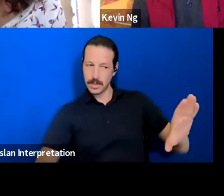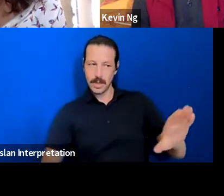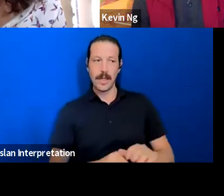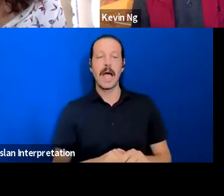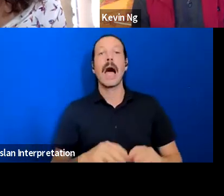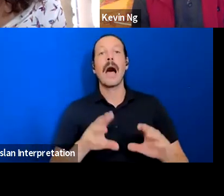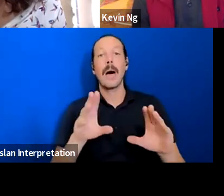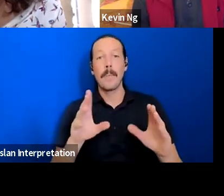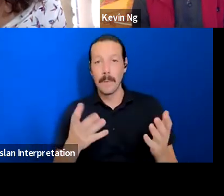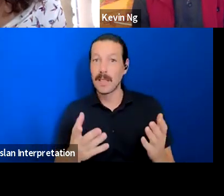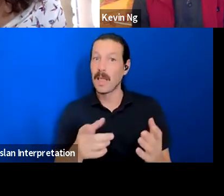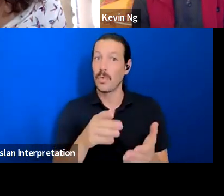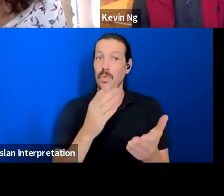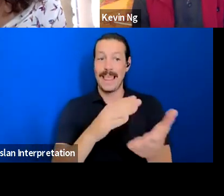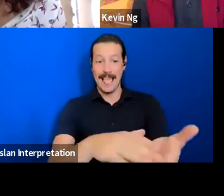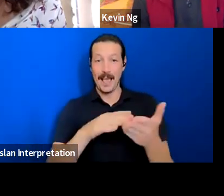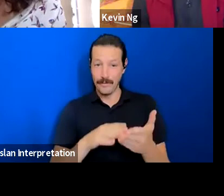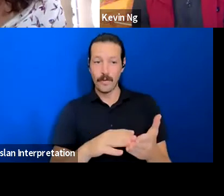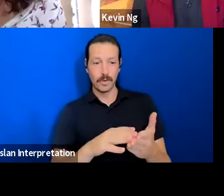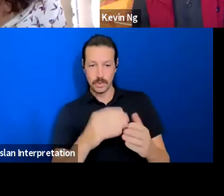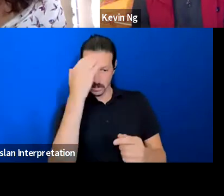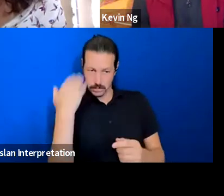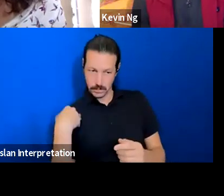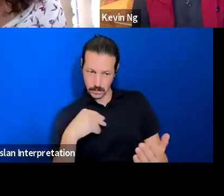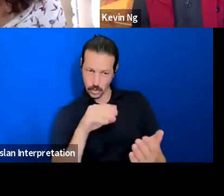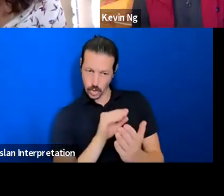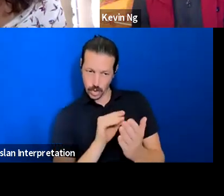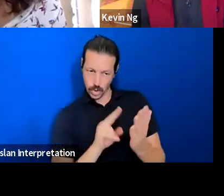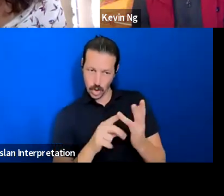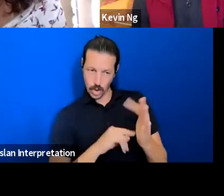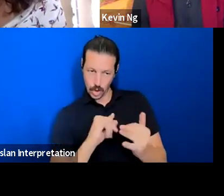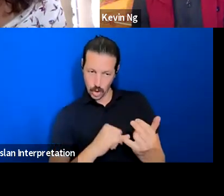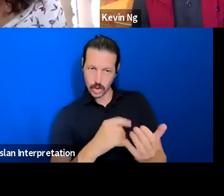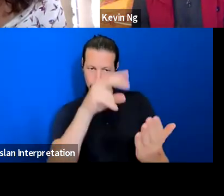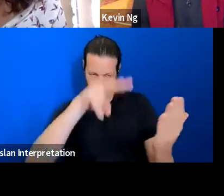and then you're able to actually contribute in an informed way to the discussion. It doesn't